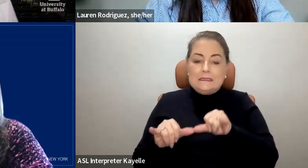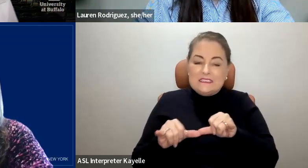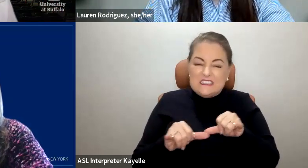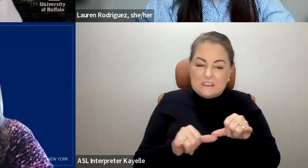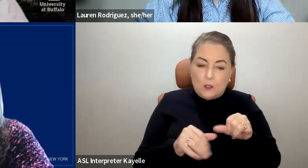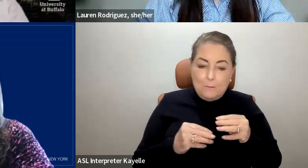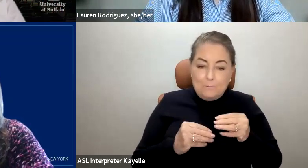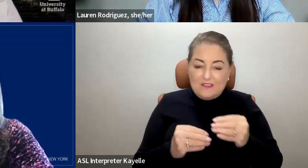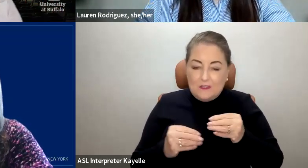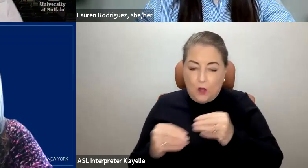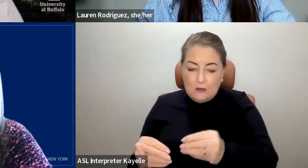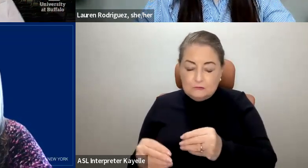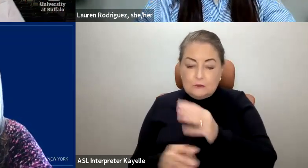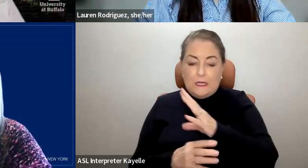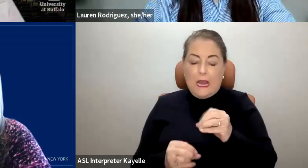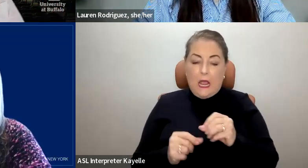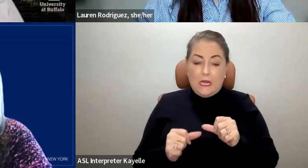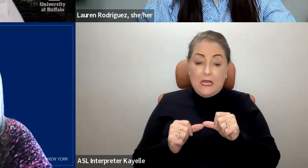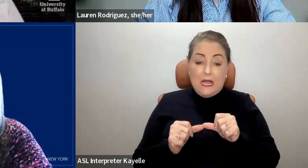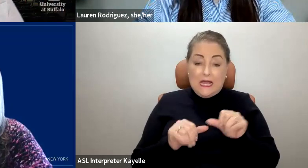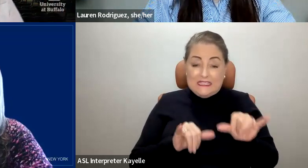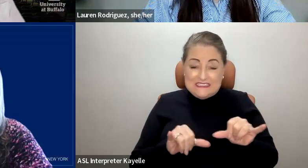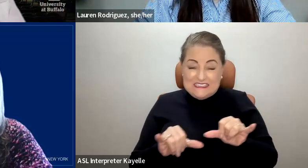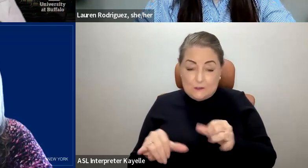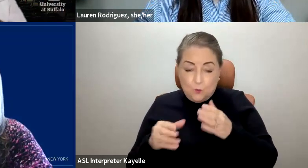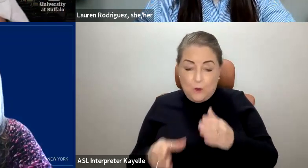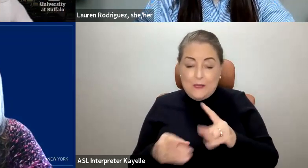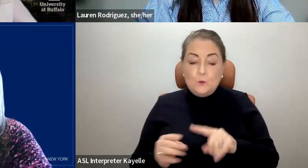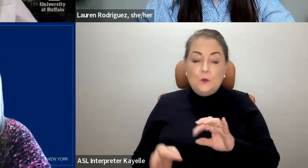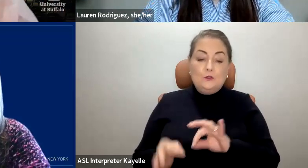consistent way to interpret the standards. So we're starting low